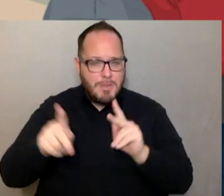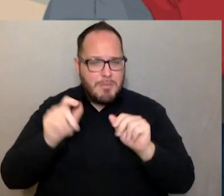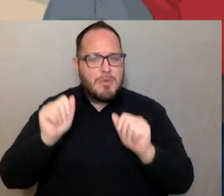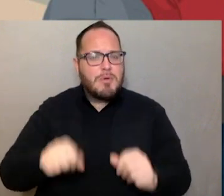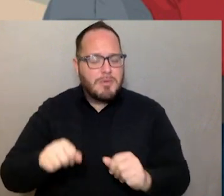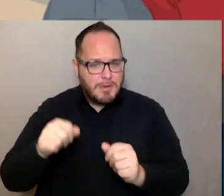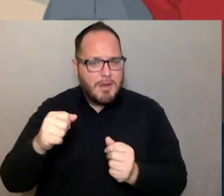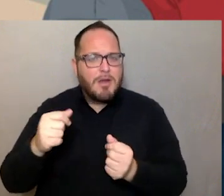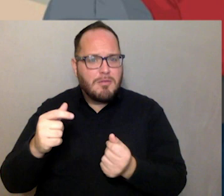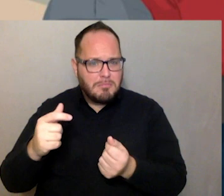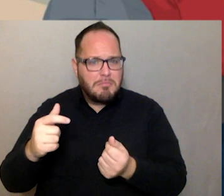COMMUNITY MEMBERS CAN OBTAIN. WITH JUST MY HUSBAND WORKING, IT